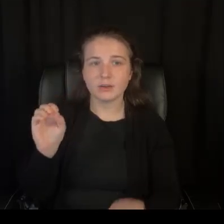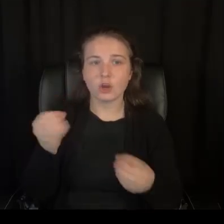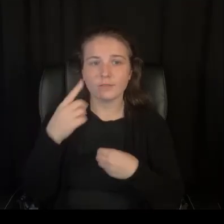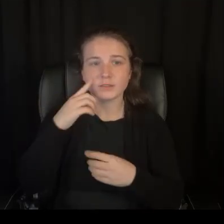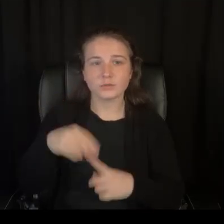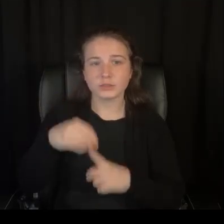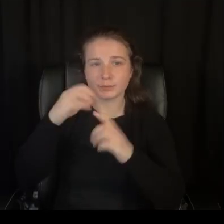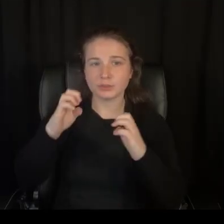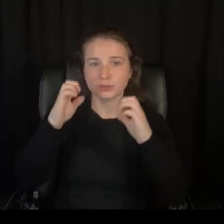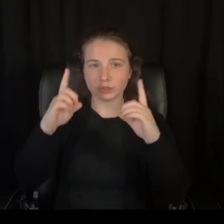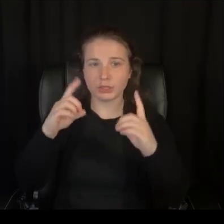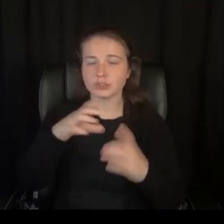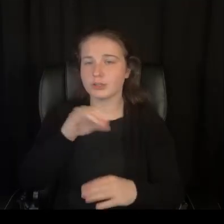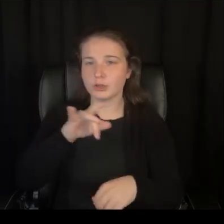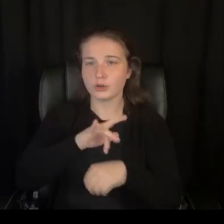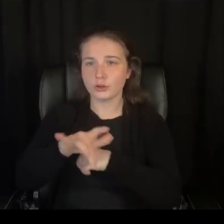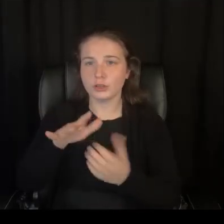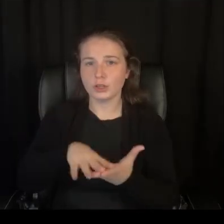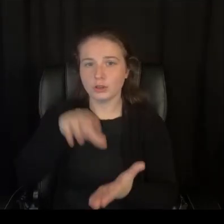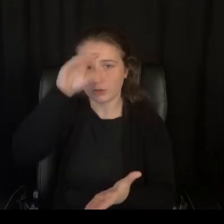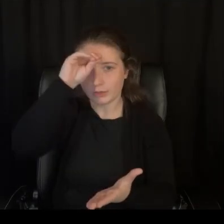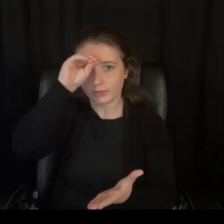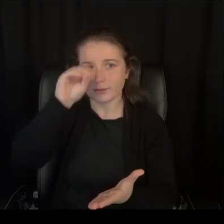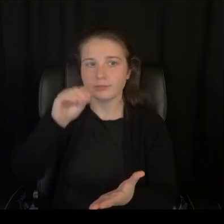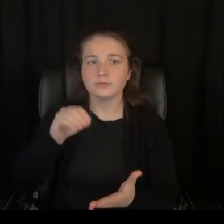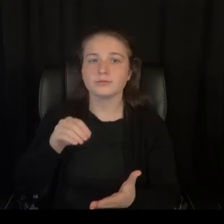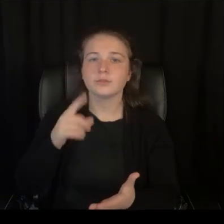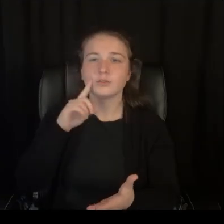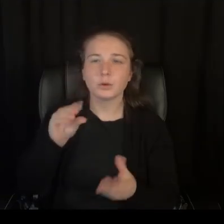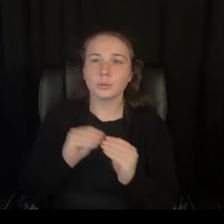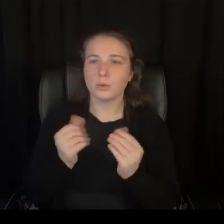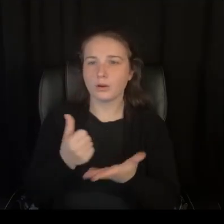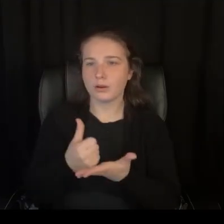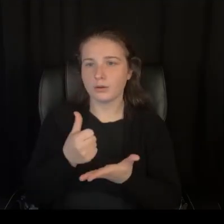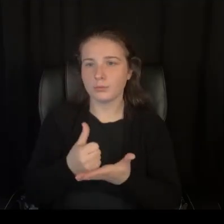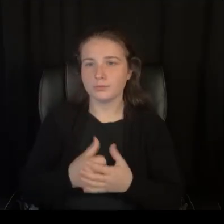Education and Early Learning, the Guidance to Support Branch for additional help.